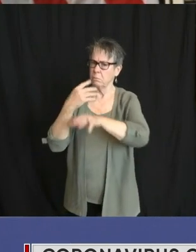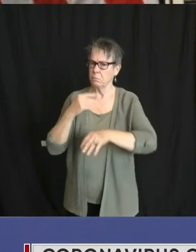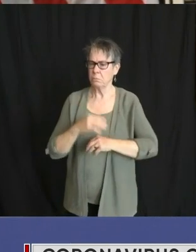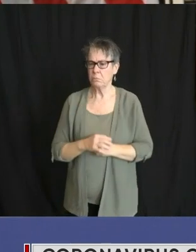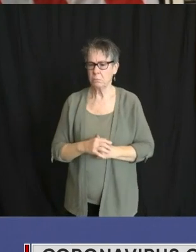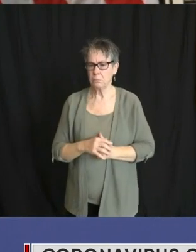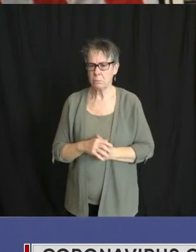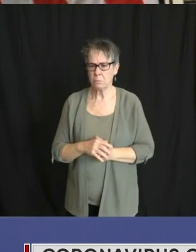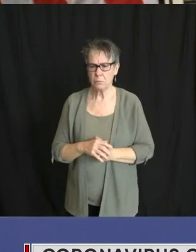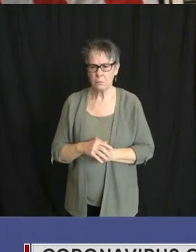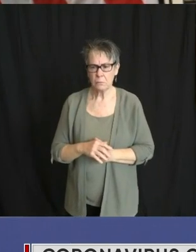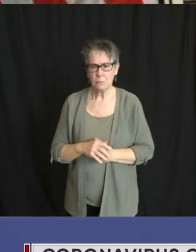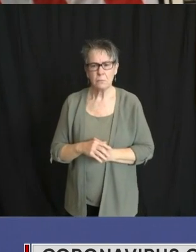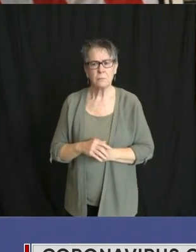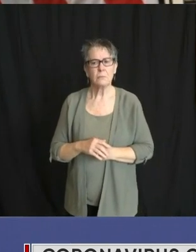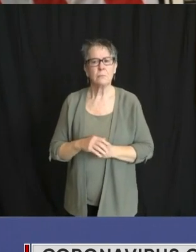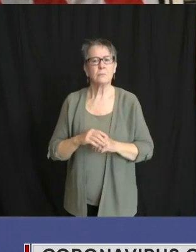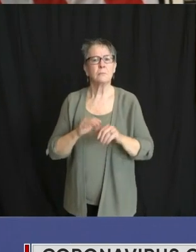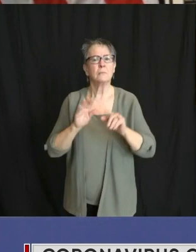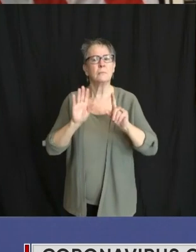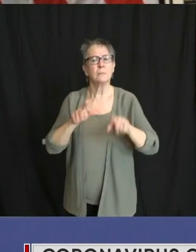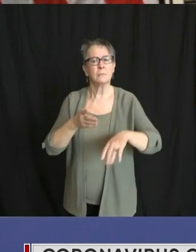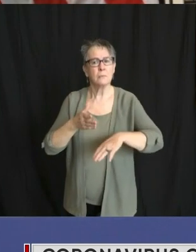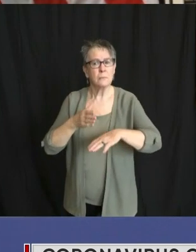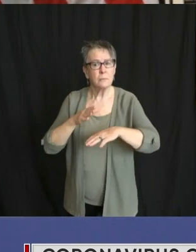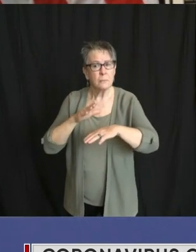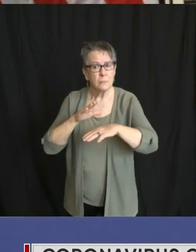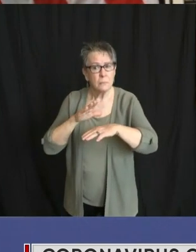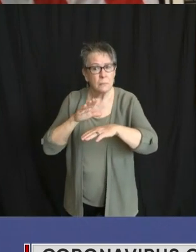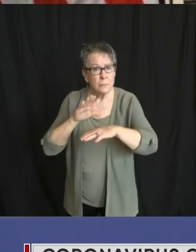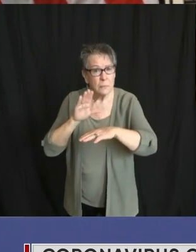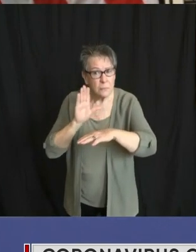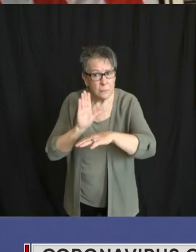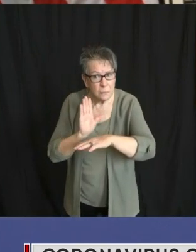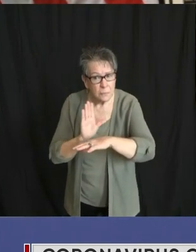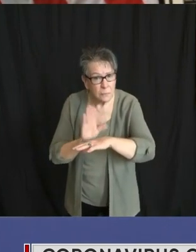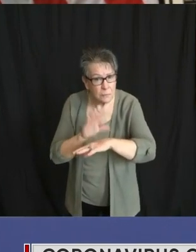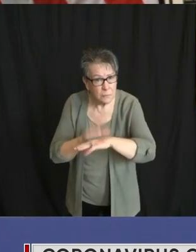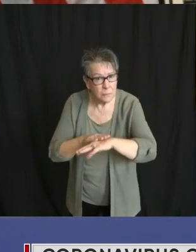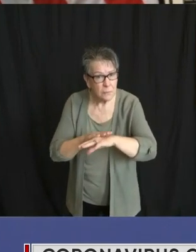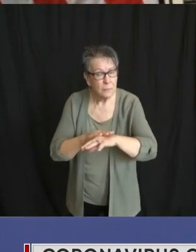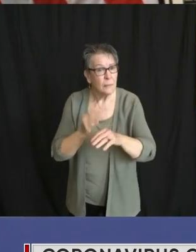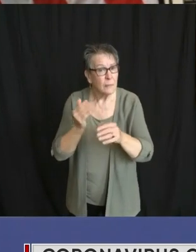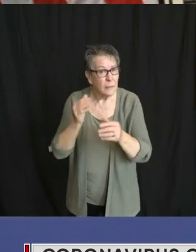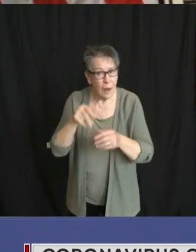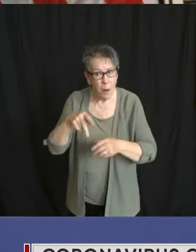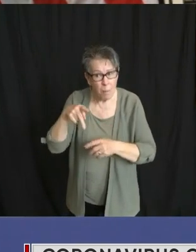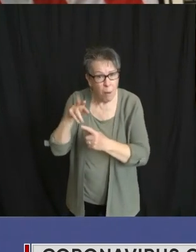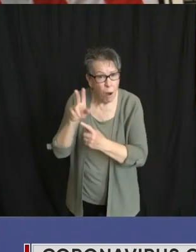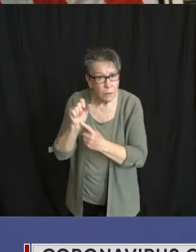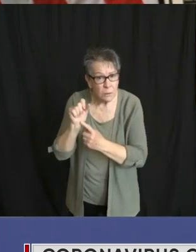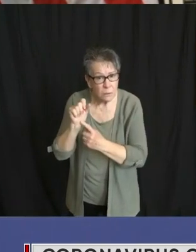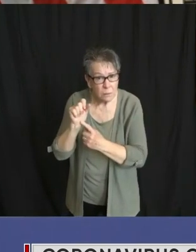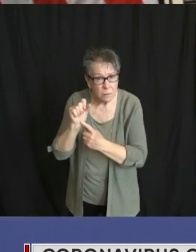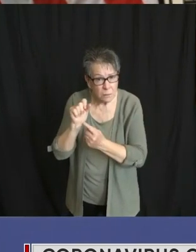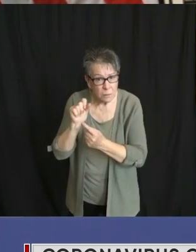VIRTUALLY. AGAIN, IF WE SEE BAD